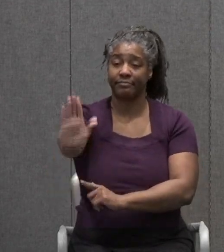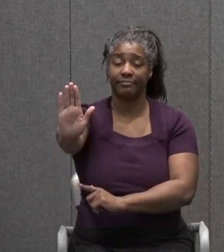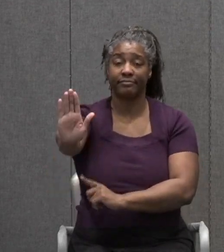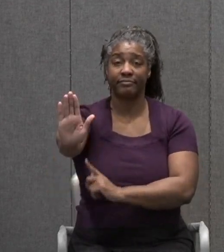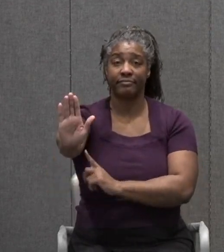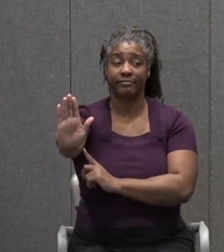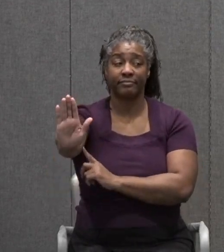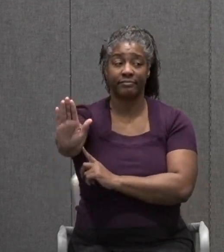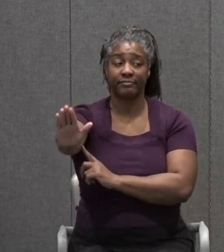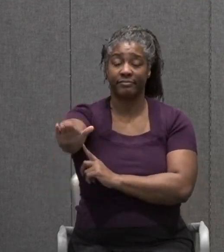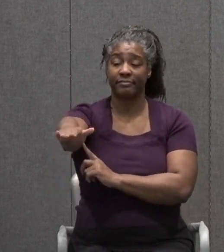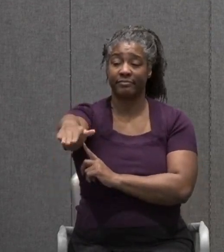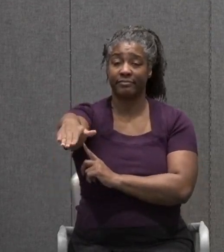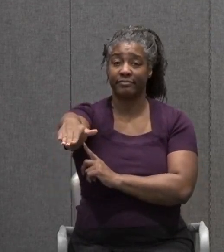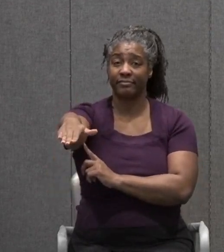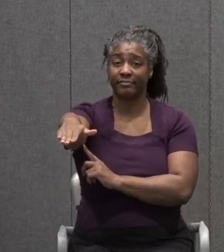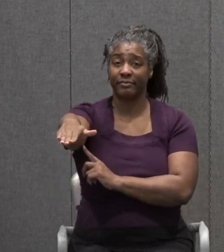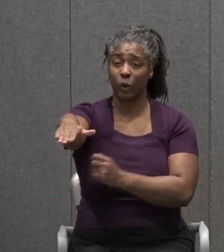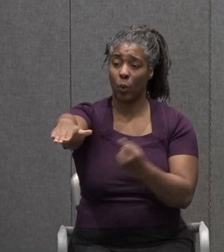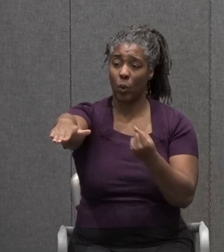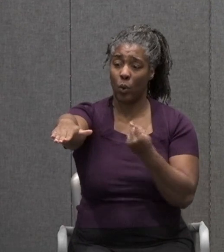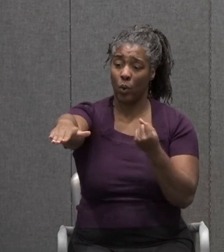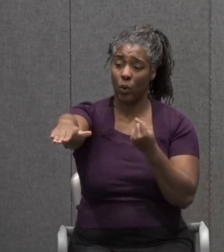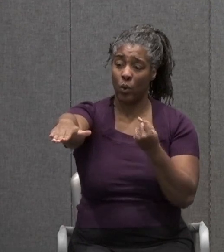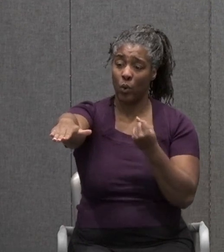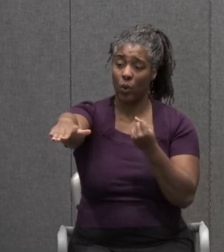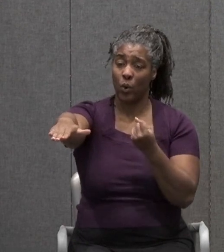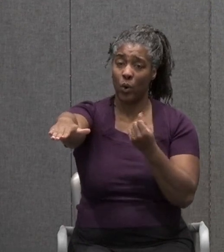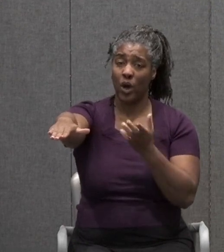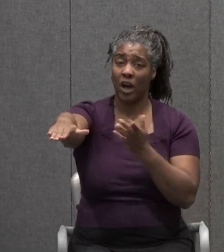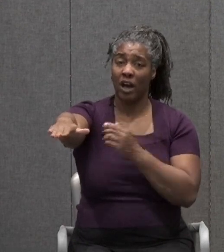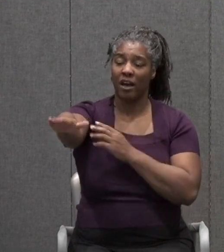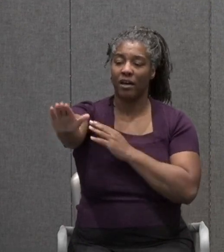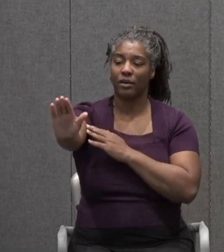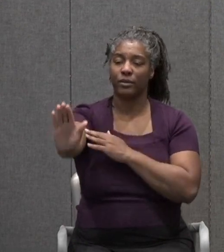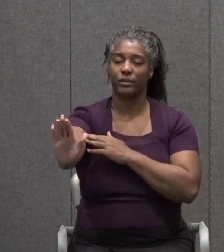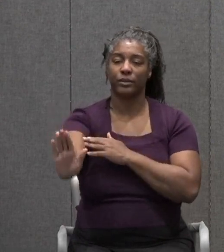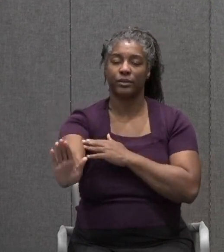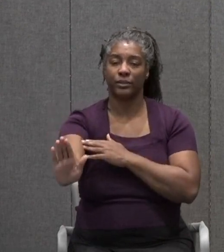hold it, hold it, hold it, hold it and then slowly release it down and then just forget about it.